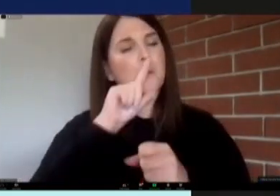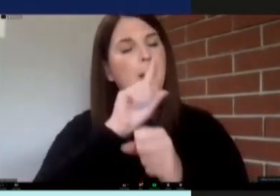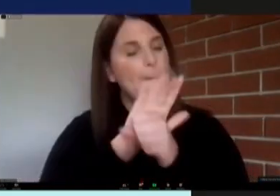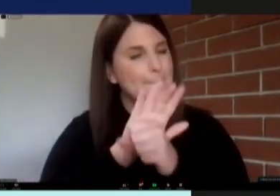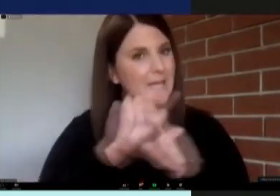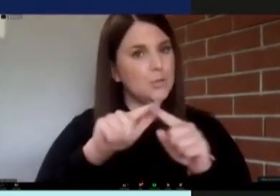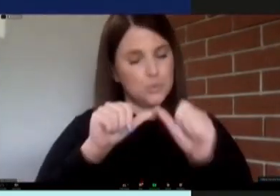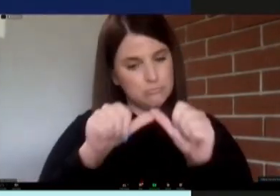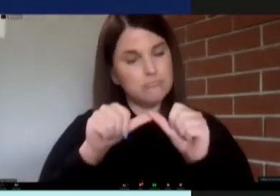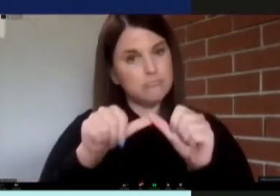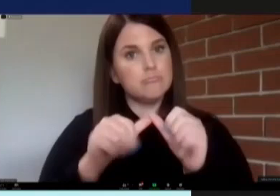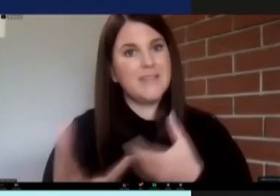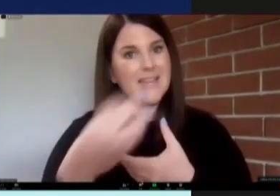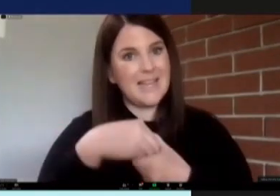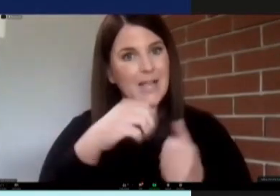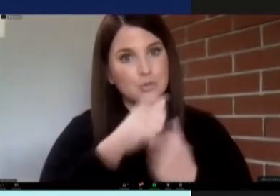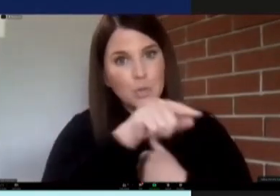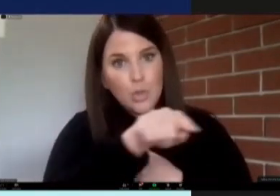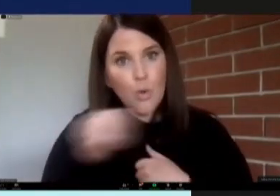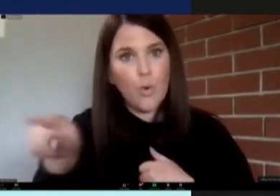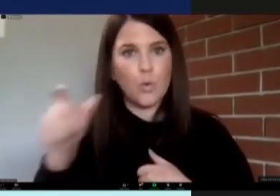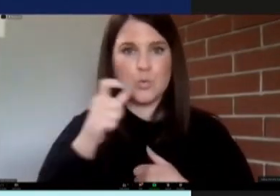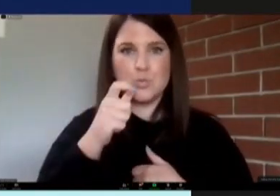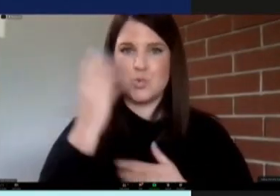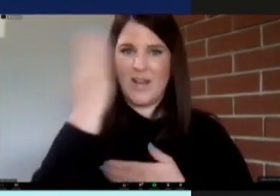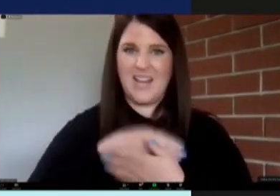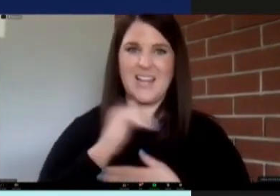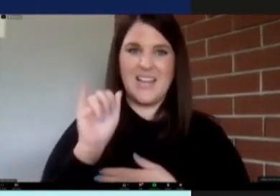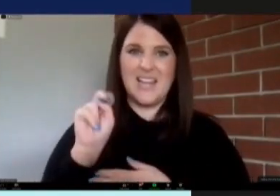with those who have been made invisible and otherwise harmed by data.